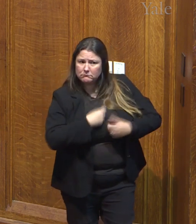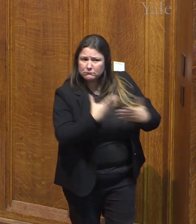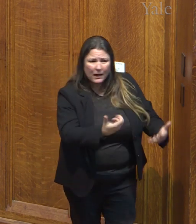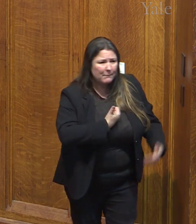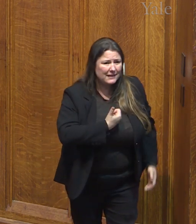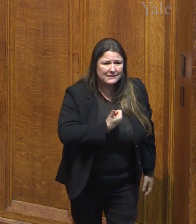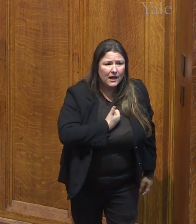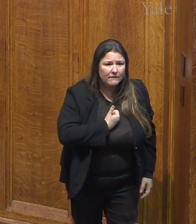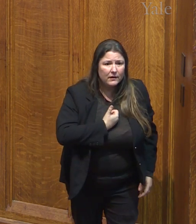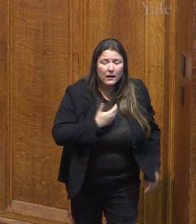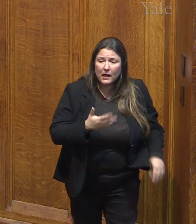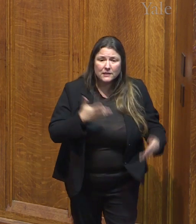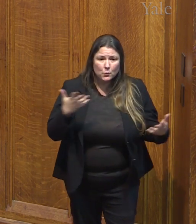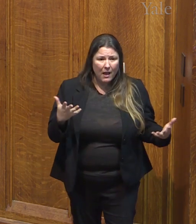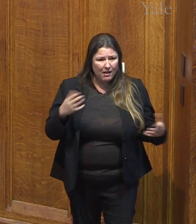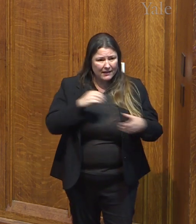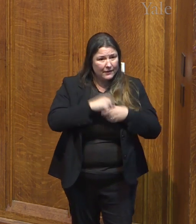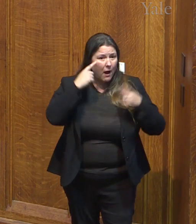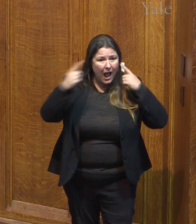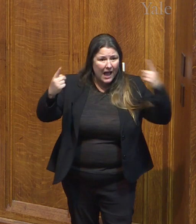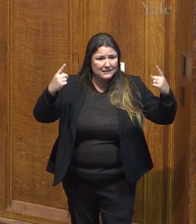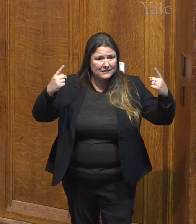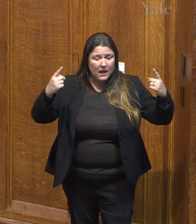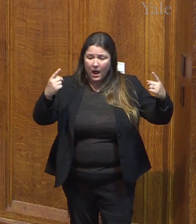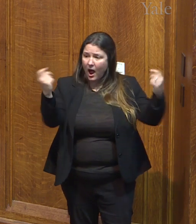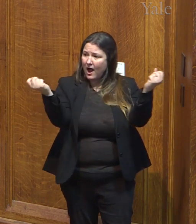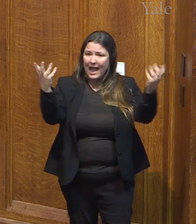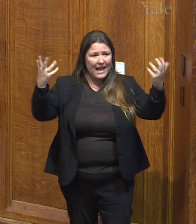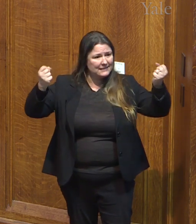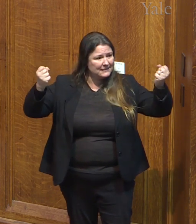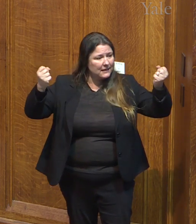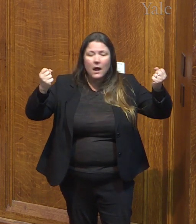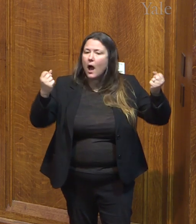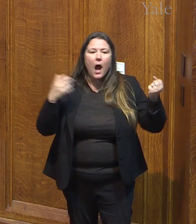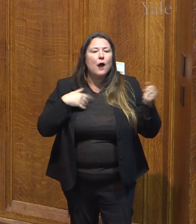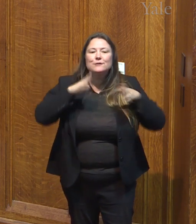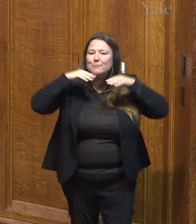as well with our eyes, our hands, our smiles, our lips?